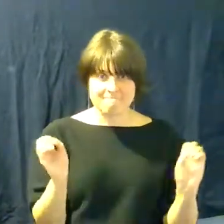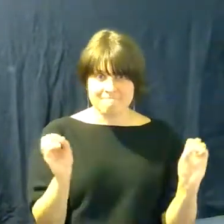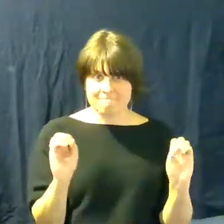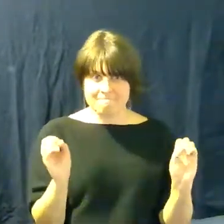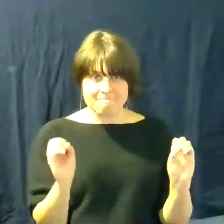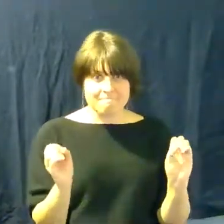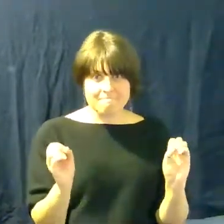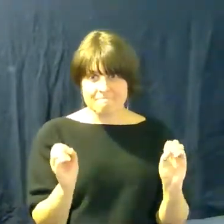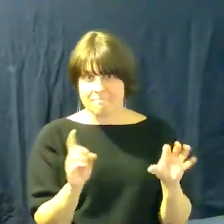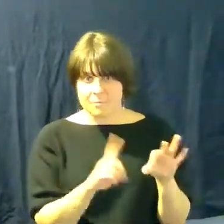No worries